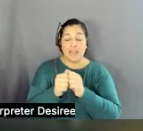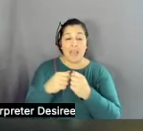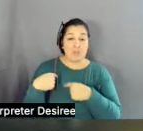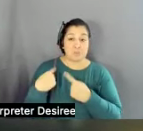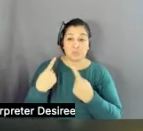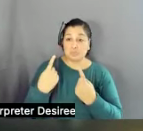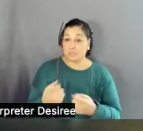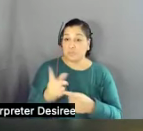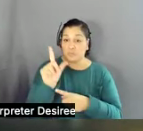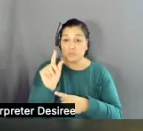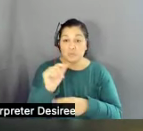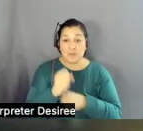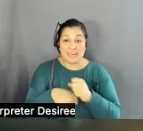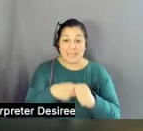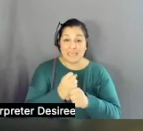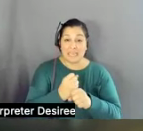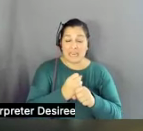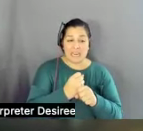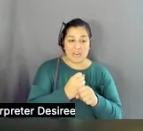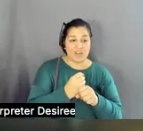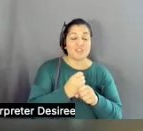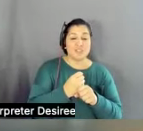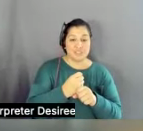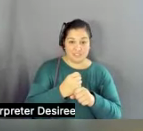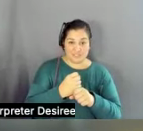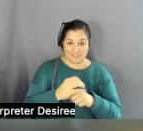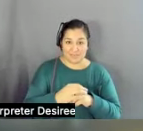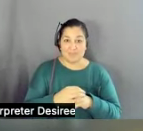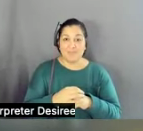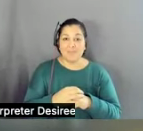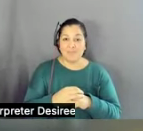and different iterations of ourselves and with some pauses as well.